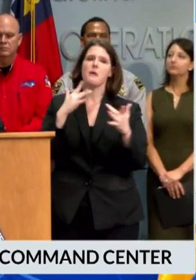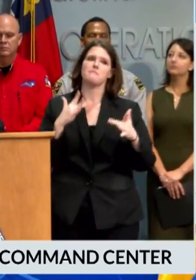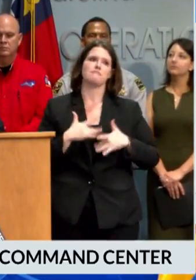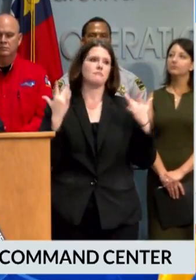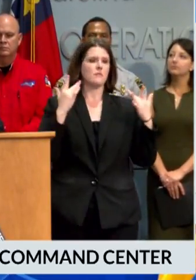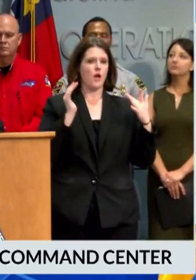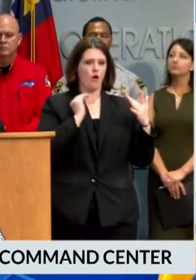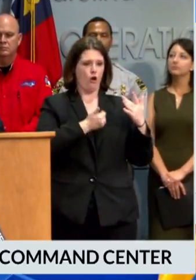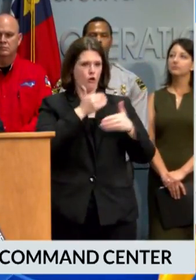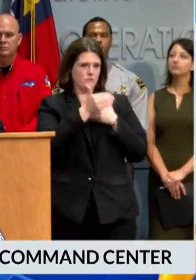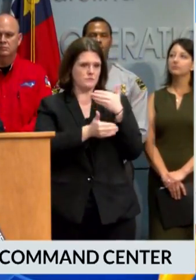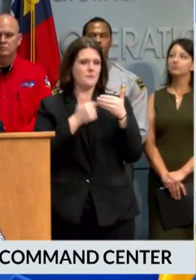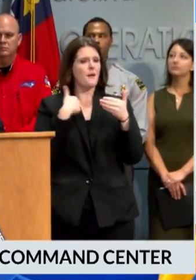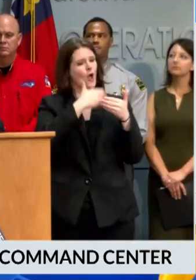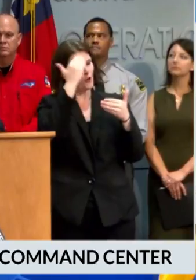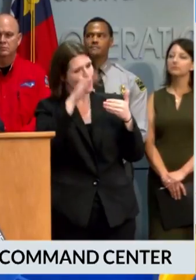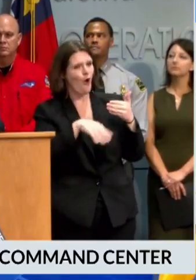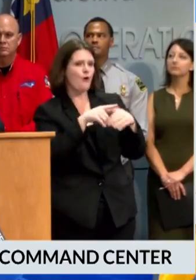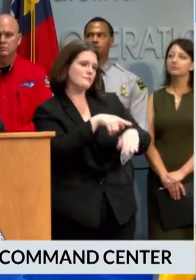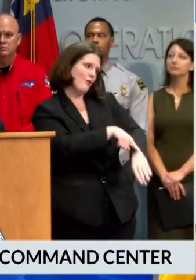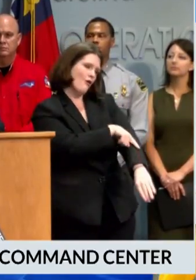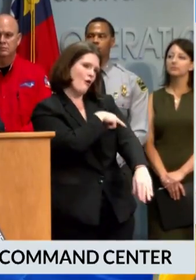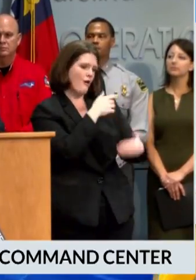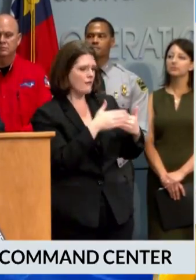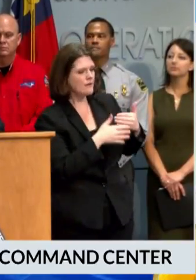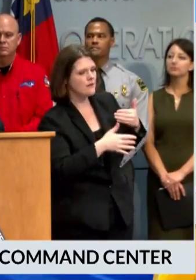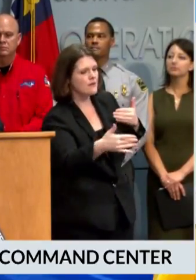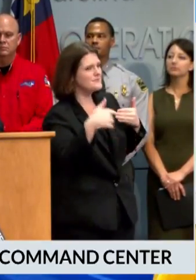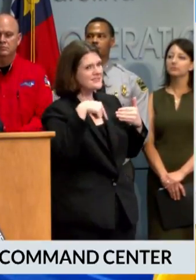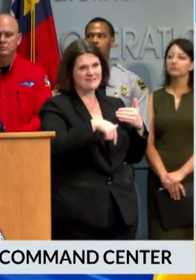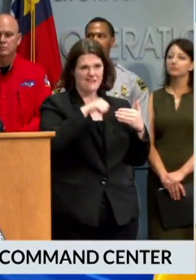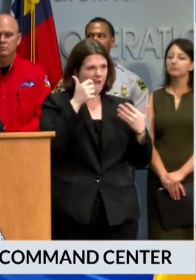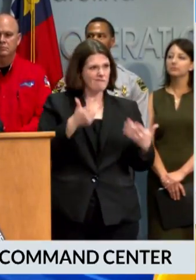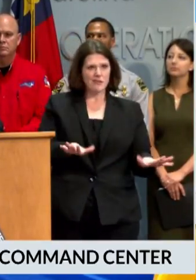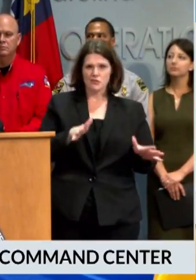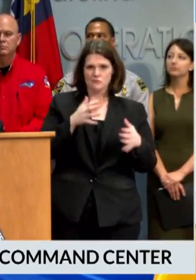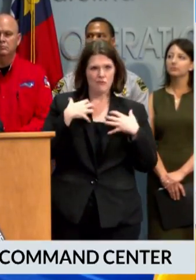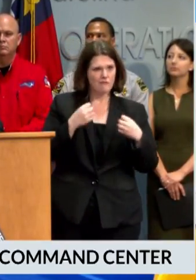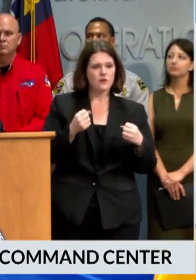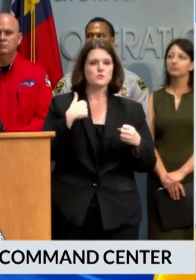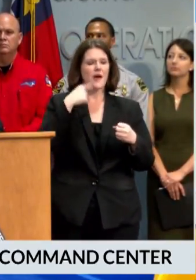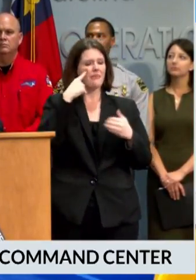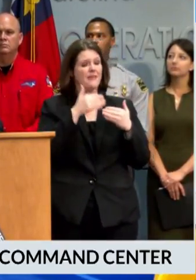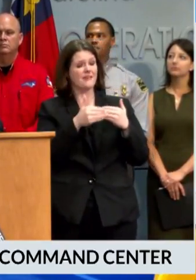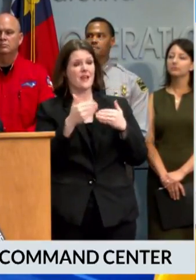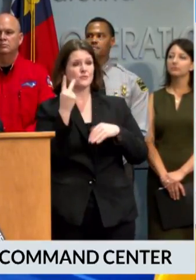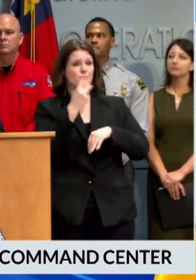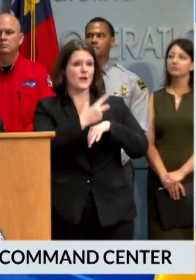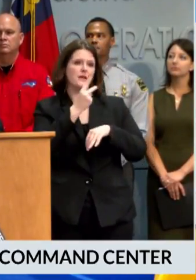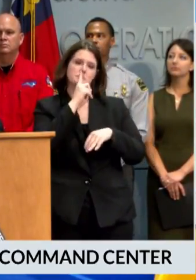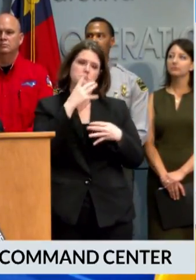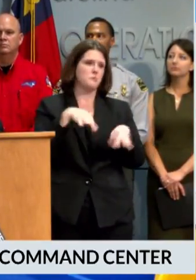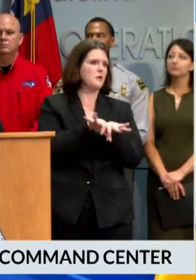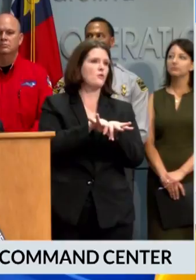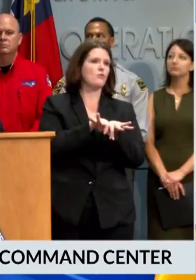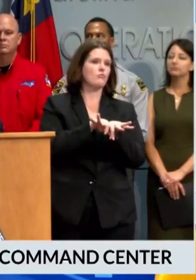HELP NORTH CAROLINA OVERCOME THIS HIT AS WELL AS SOUTH CAROLINA AND OTHERS.